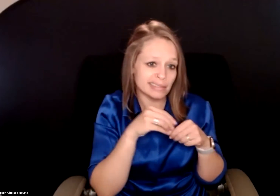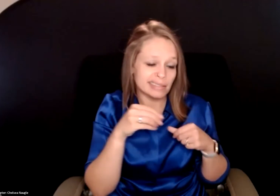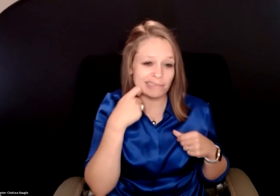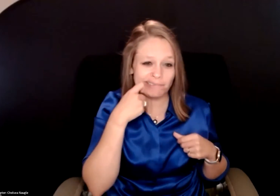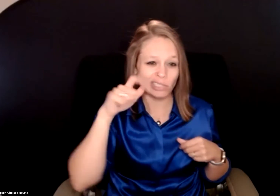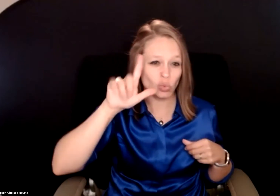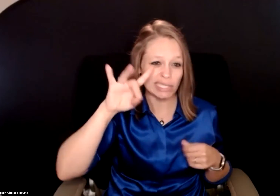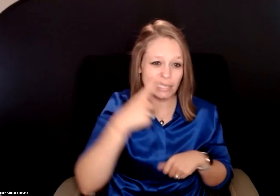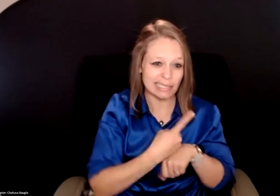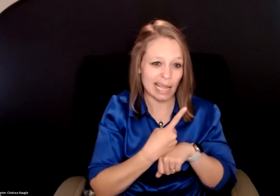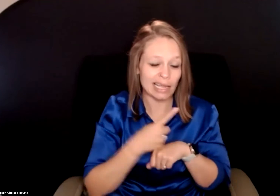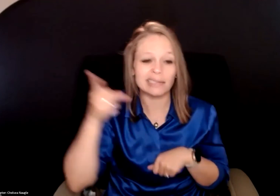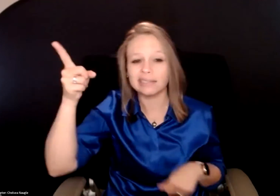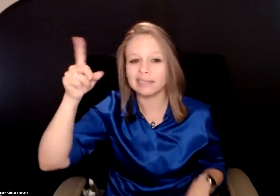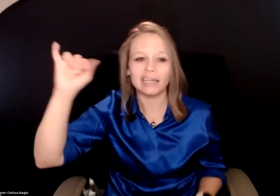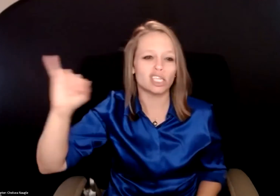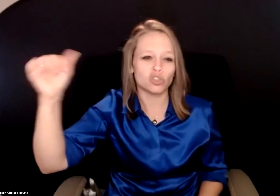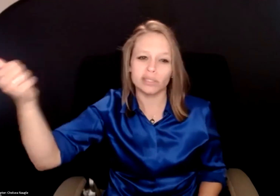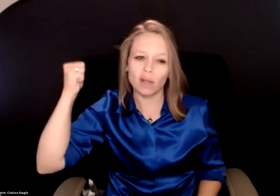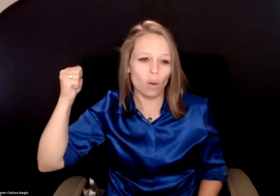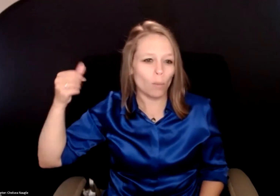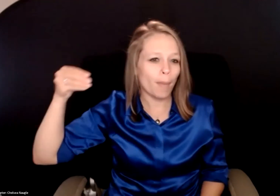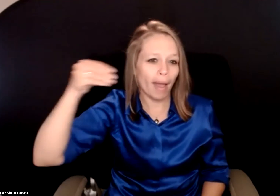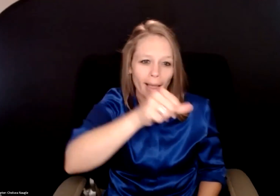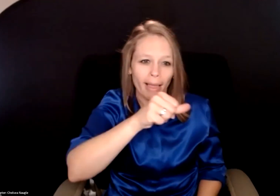The insurance does not want to pay if they have come home and had a relapse